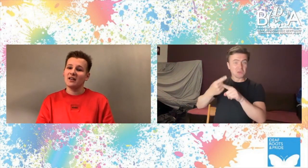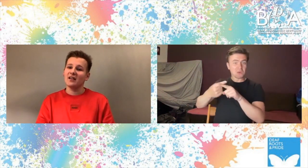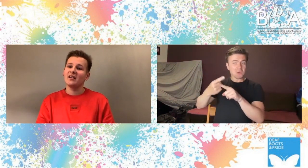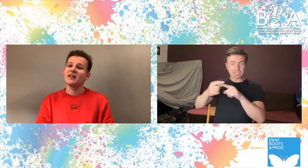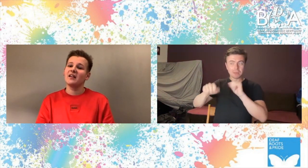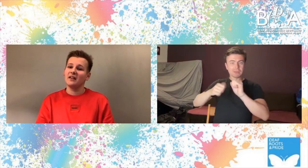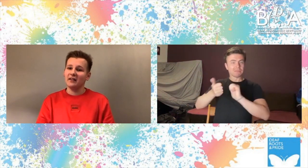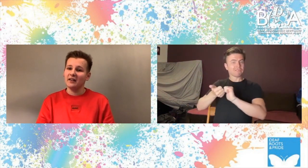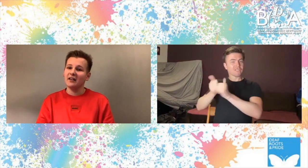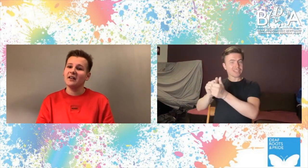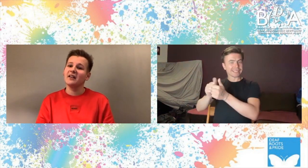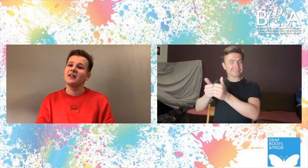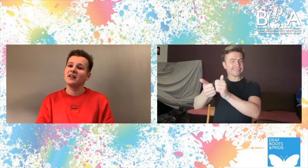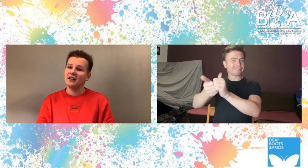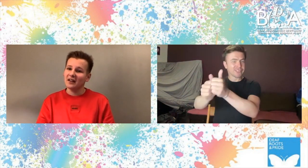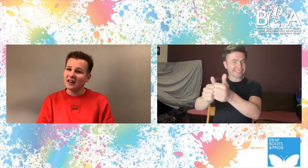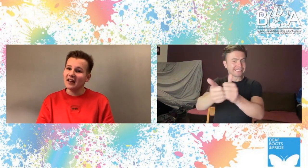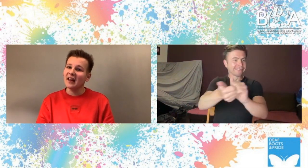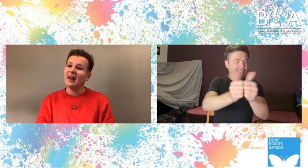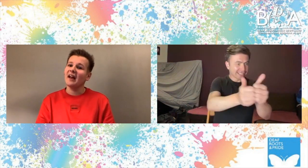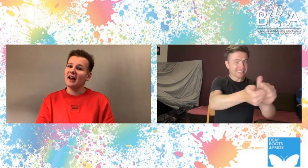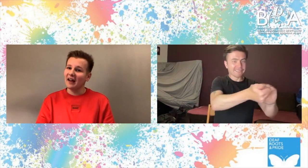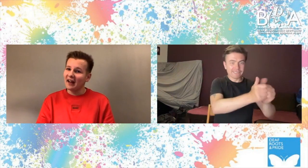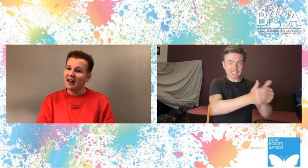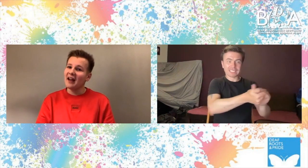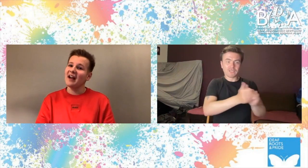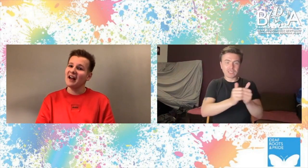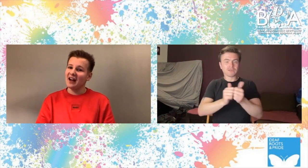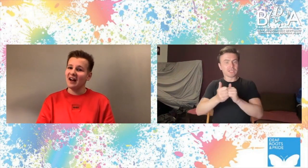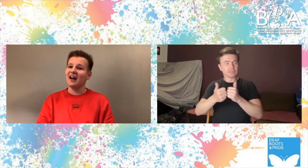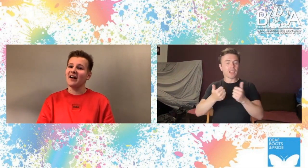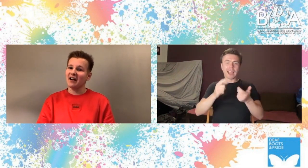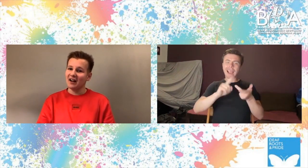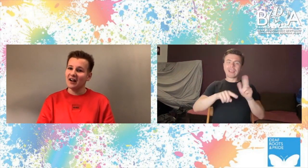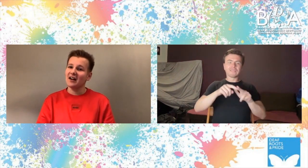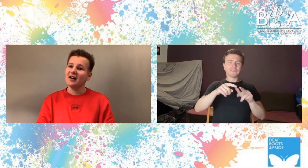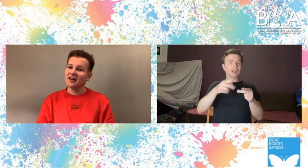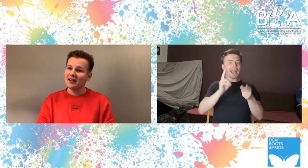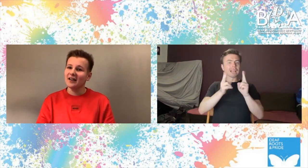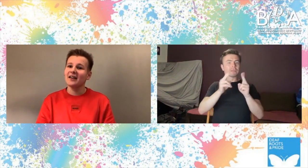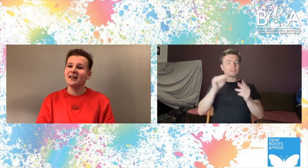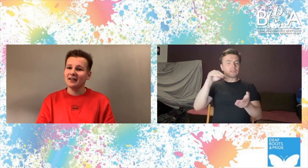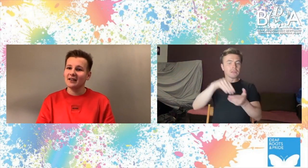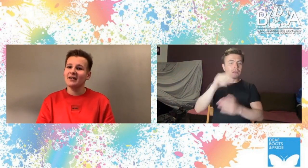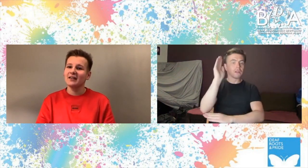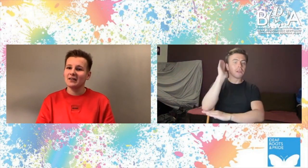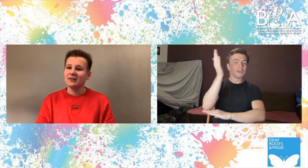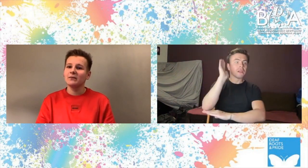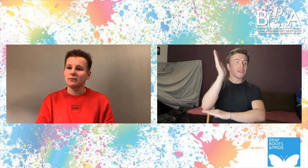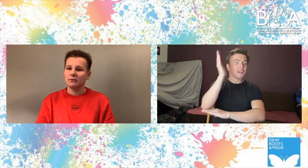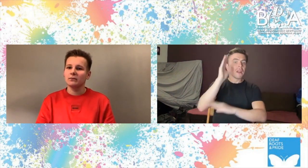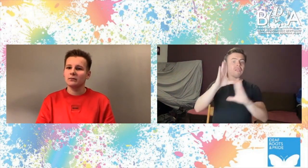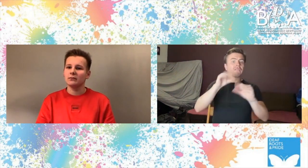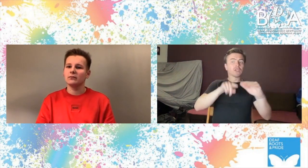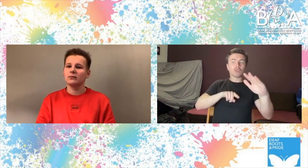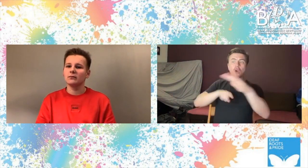around for that and would interpret for me so I could make friends with my classmates. If the interpreters had not done that and had only interpreted